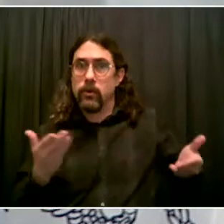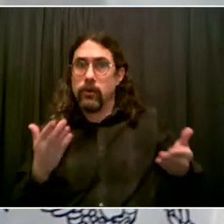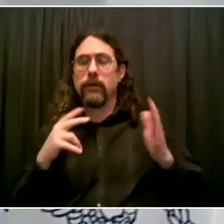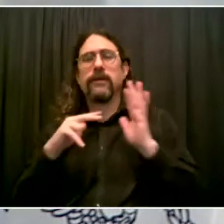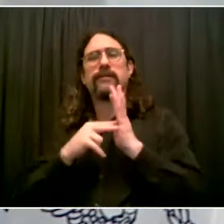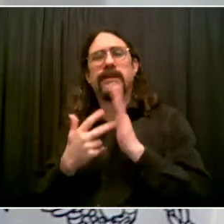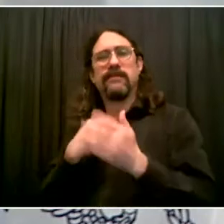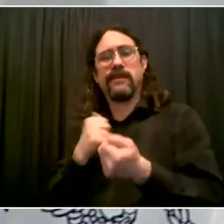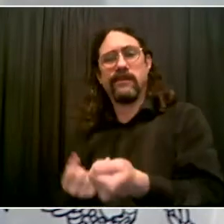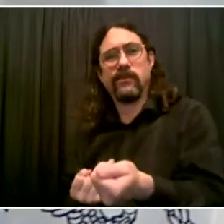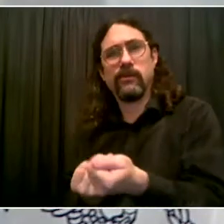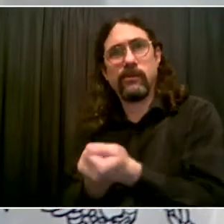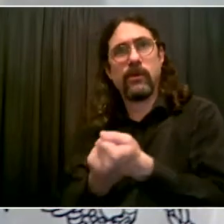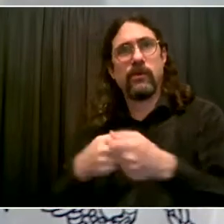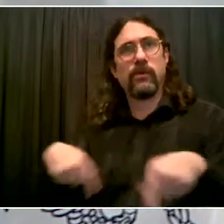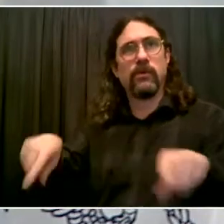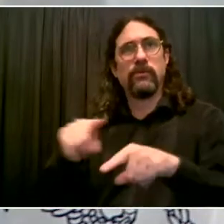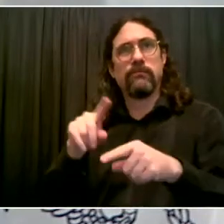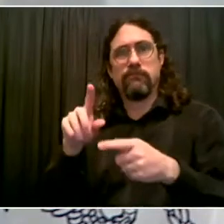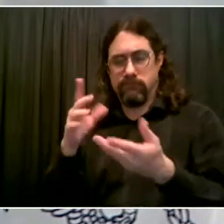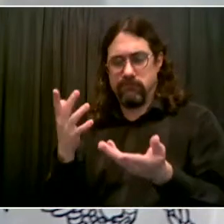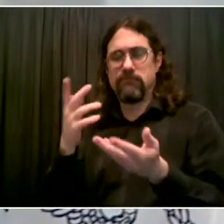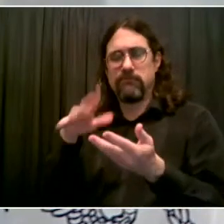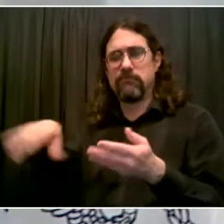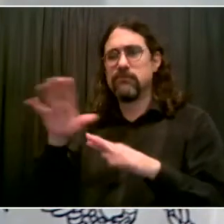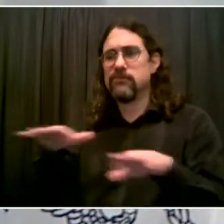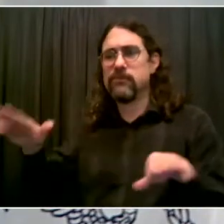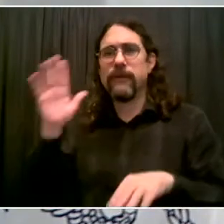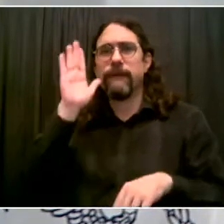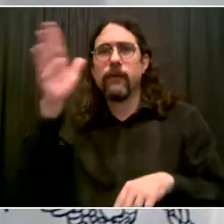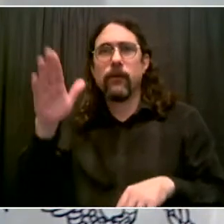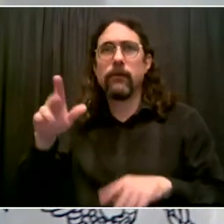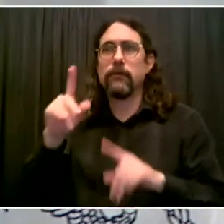THE NEXT STEPPS IN THEIR LIVES WHETHER THEY ARE GOING ON TO COLLEGE OR CAREER OR OTHER